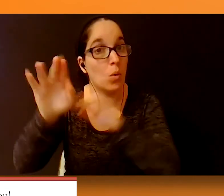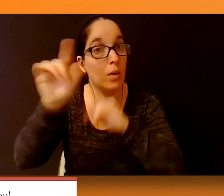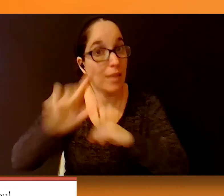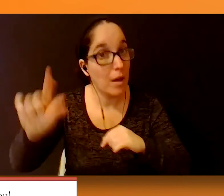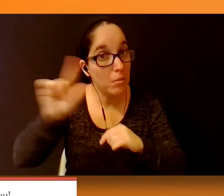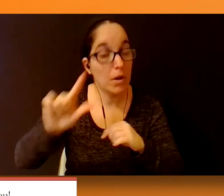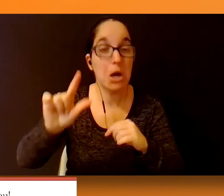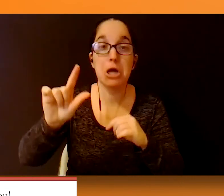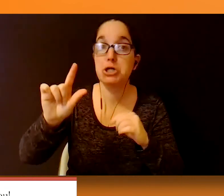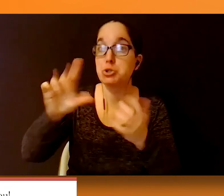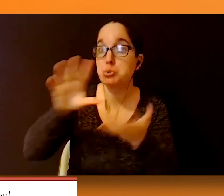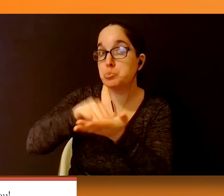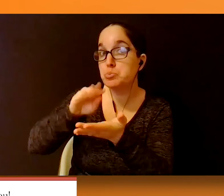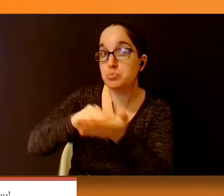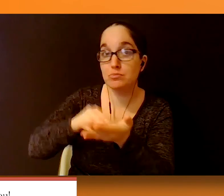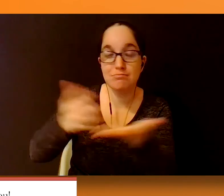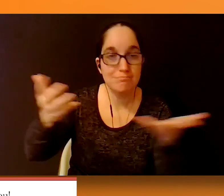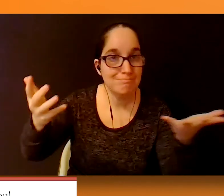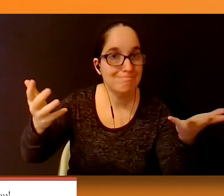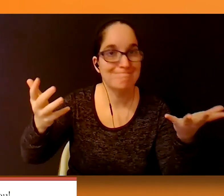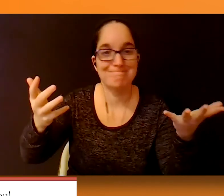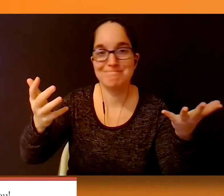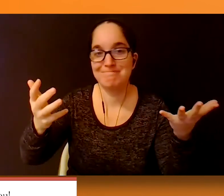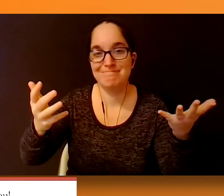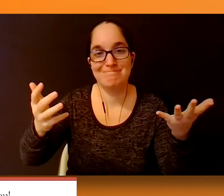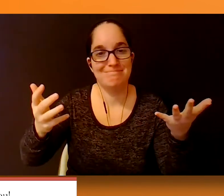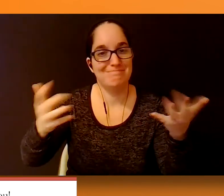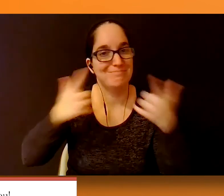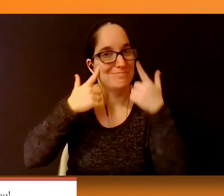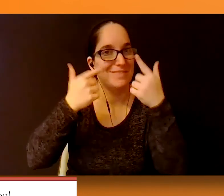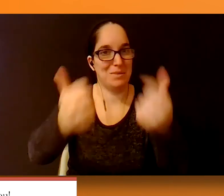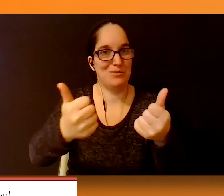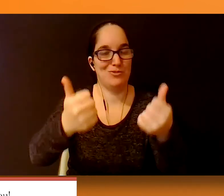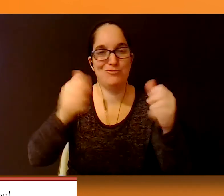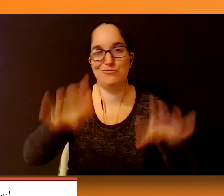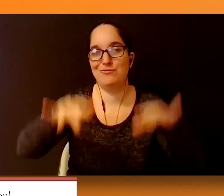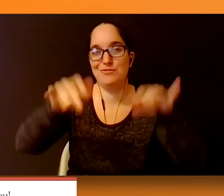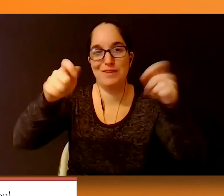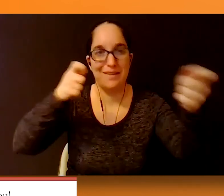However you would want to... to...tackle it.